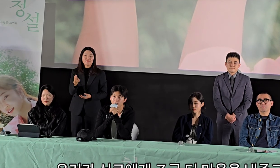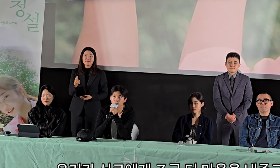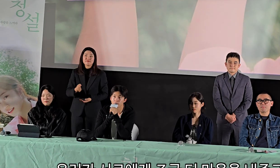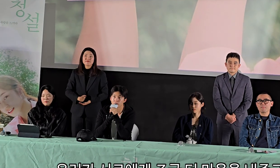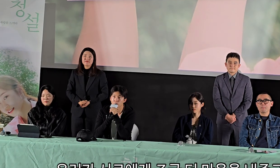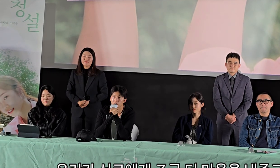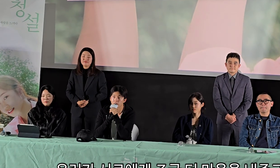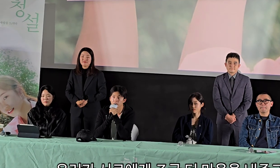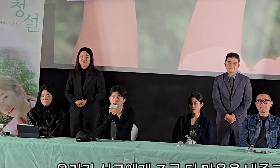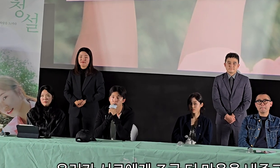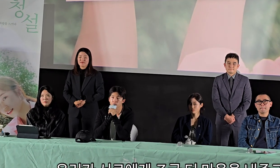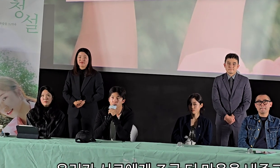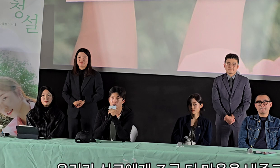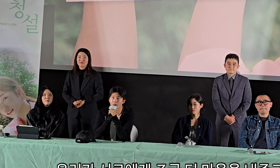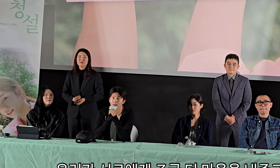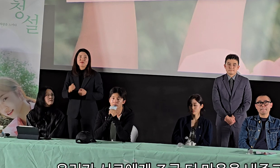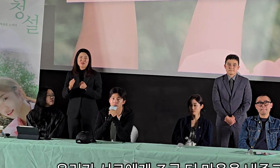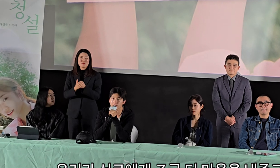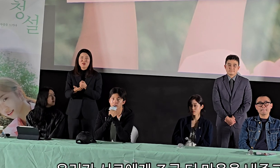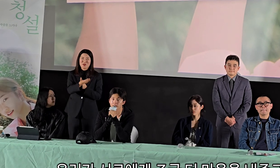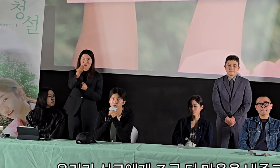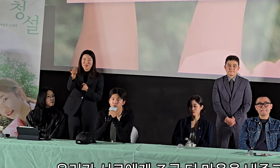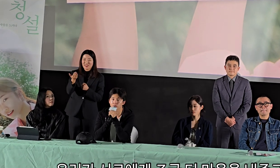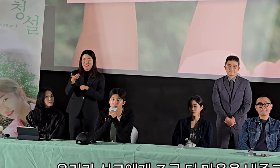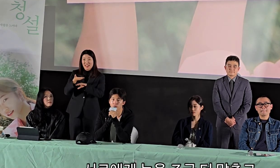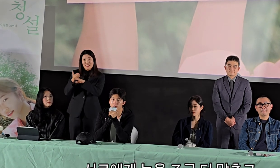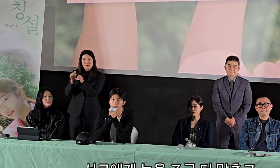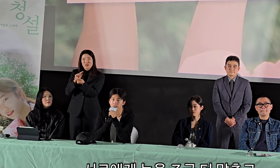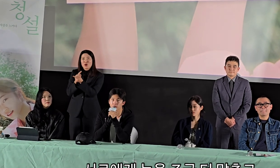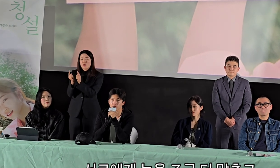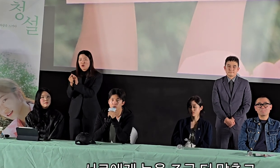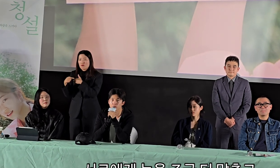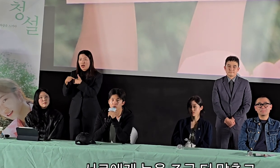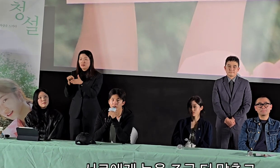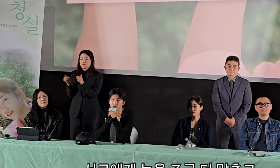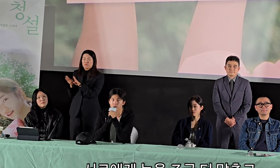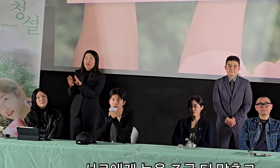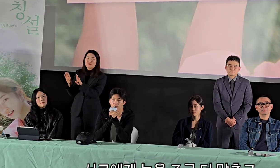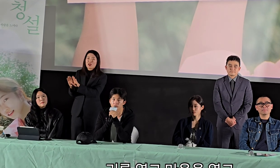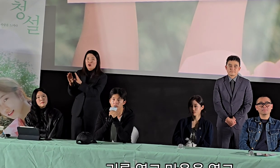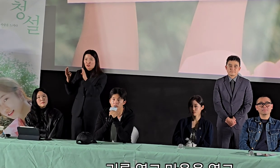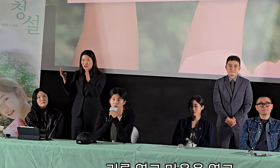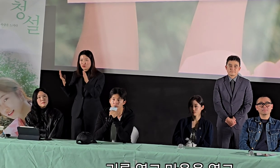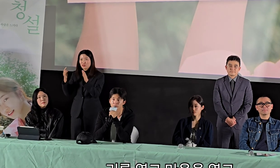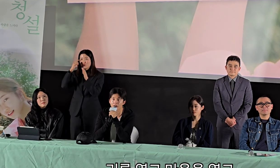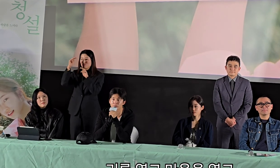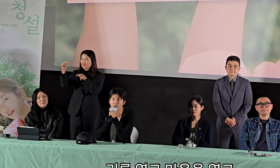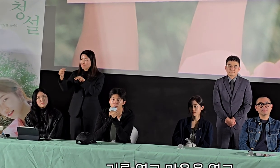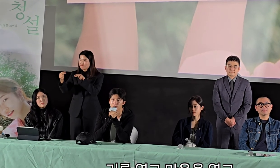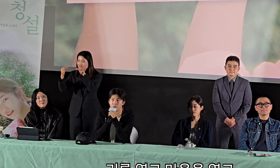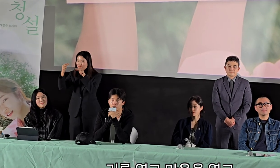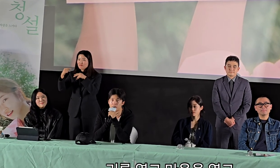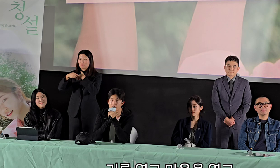our hearts to each other a little more, make eye contact a little more, open our ears, open our hearts,